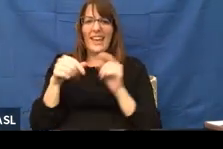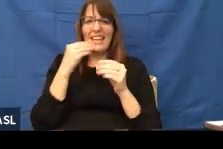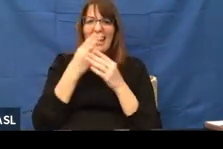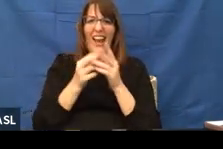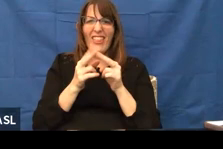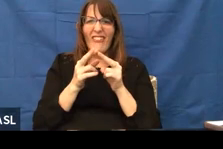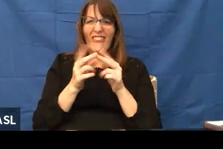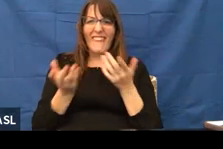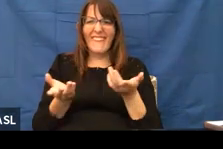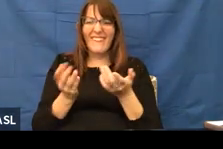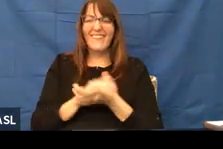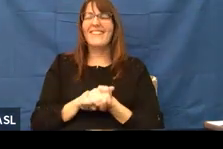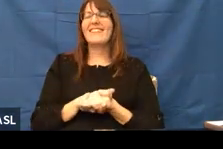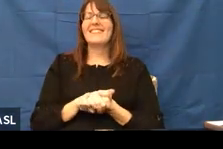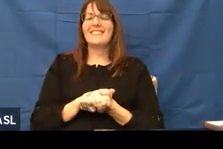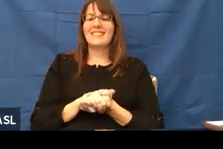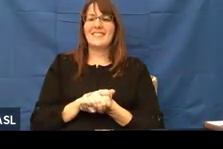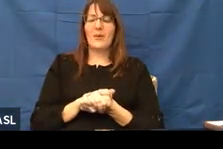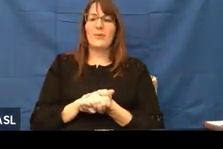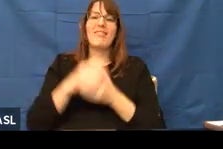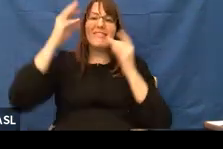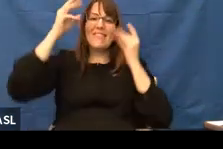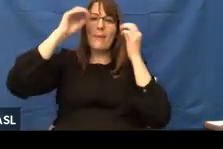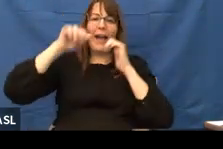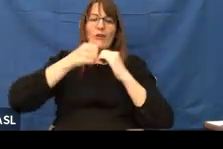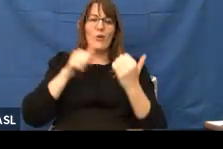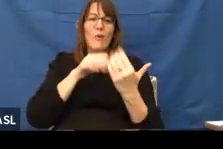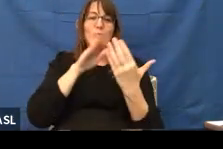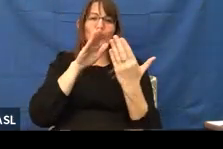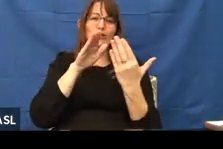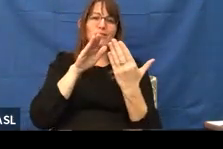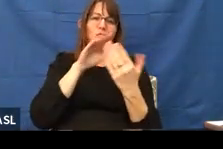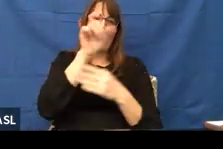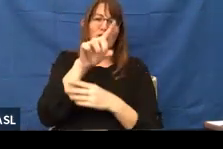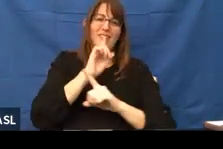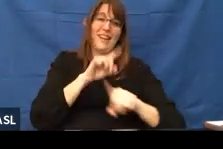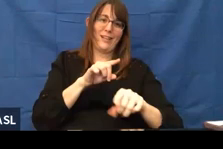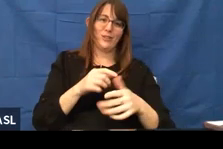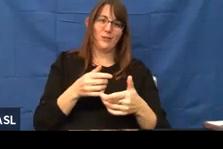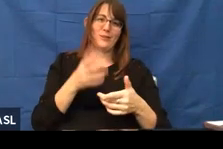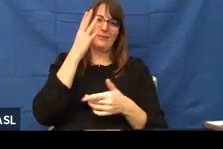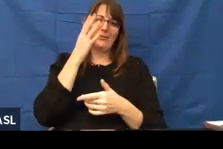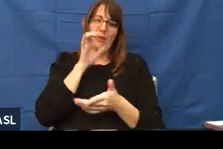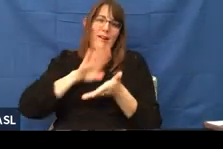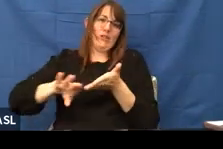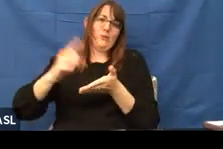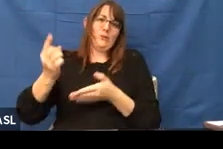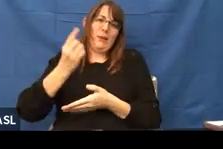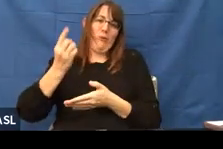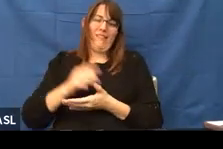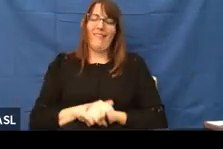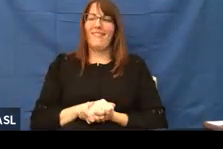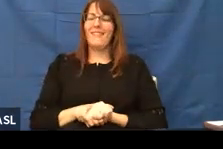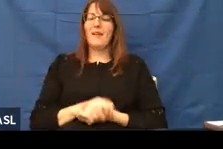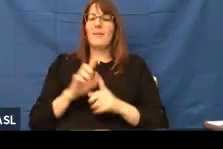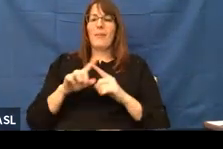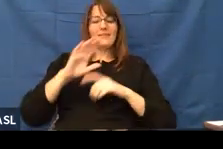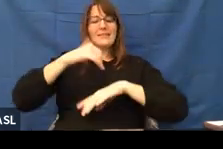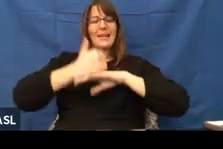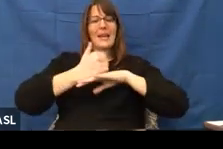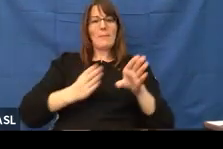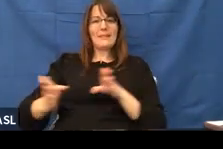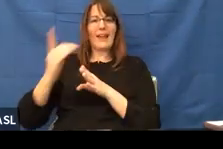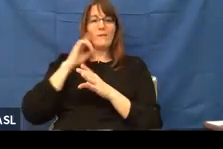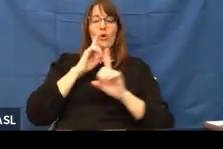Jewyl Alderson Clarke, SDCOE: So, you know, also being thoughtful of making sure that our answers don't exclude anyone but, you know, how do you maybe have routines for attendance routines for